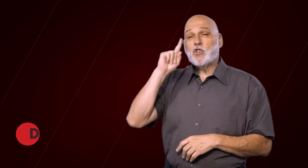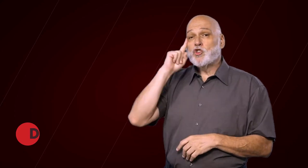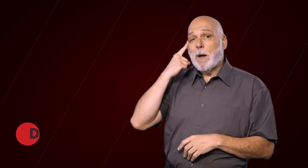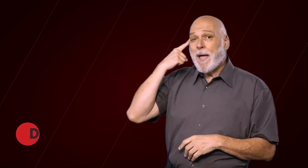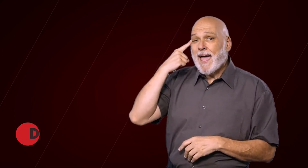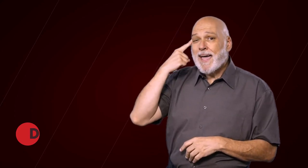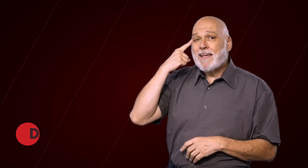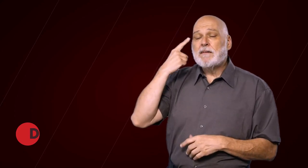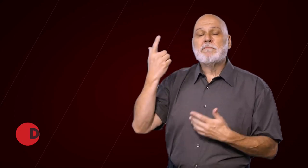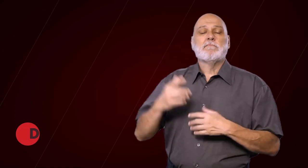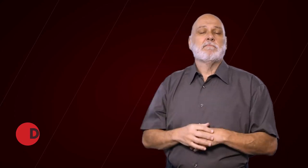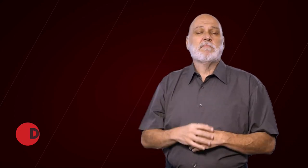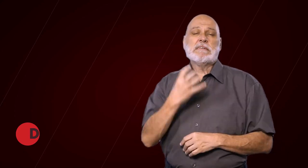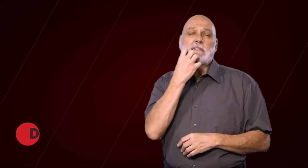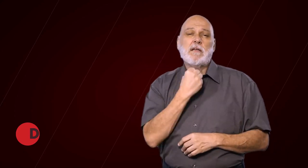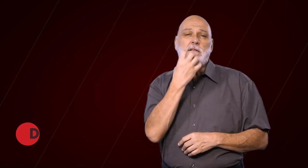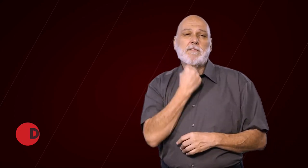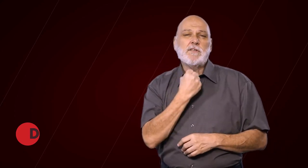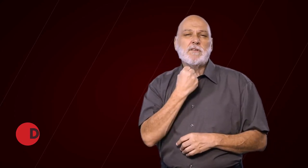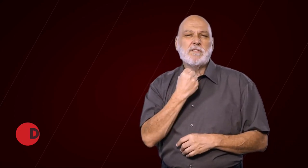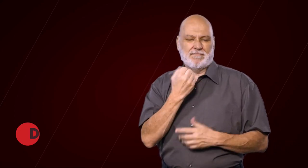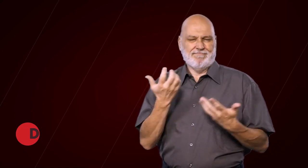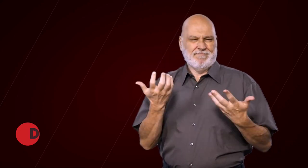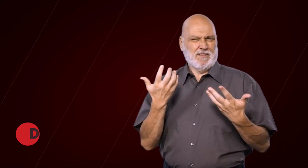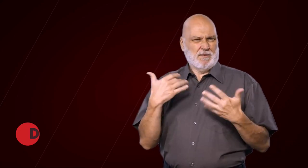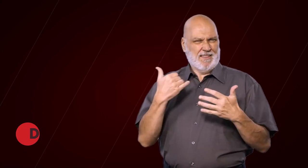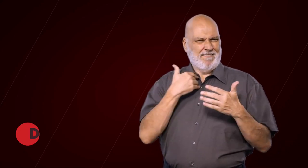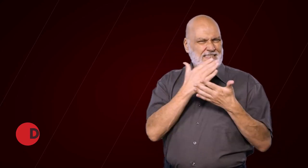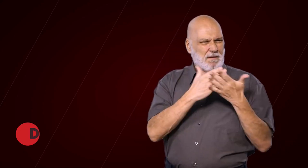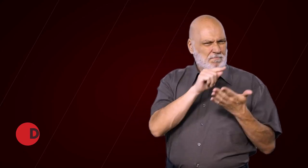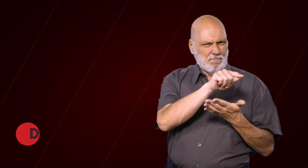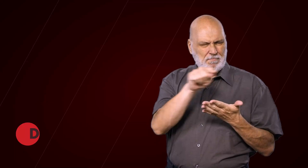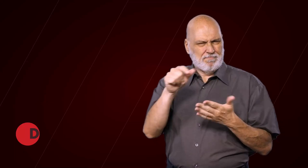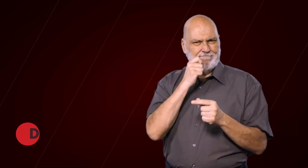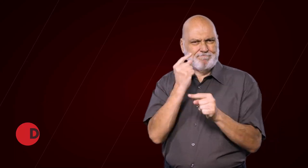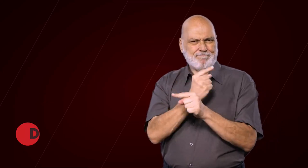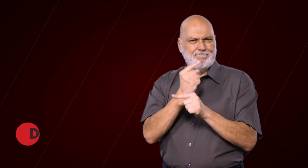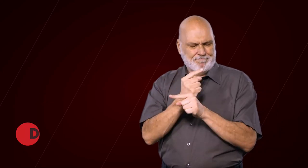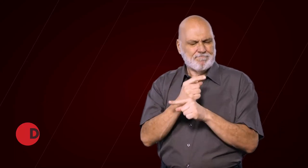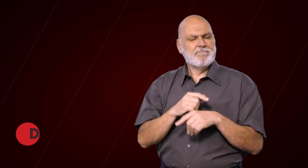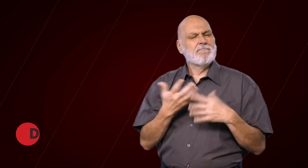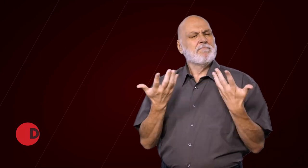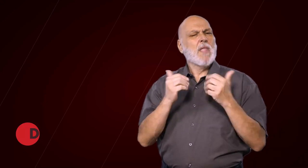“queer”, "Japanese”, and “selfish”...